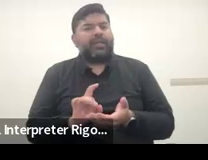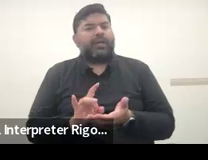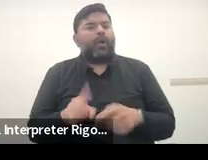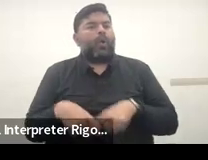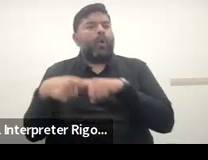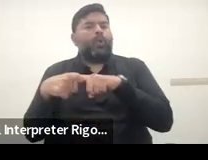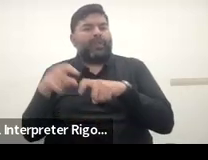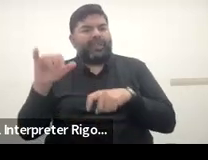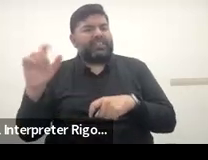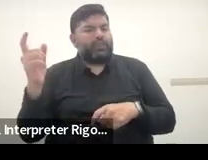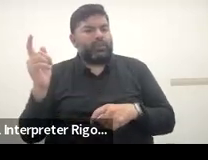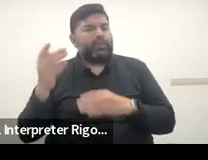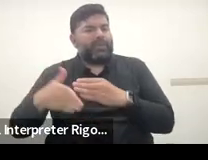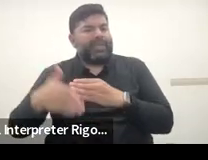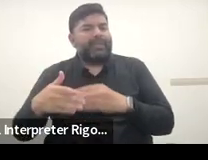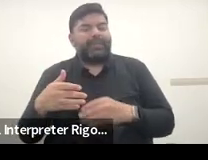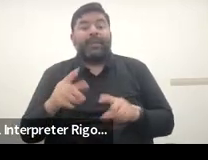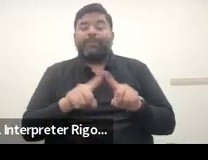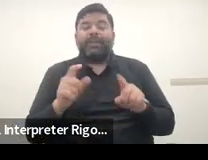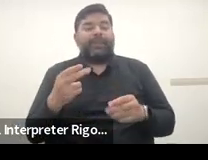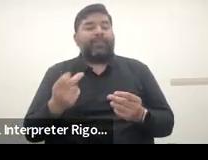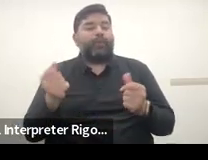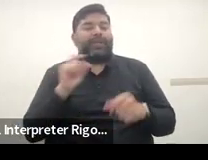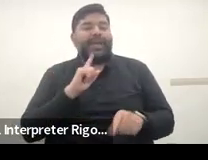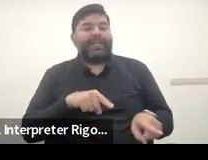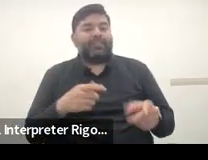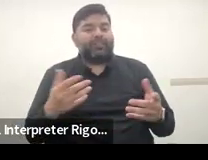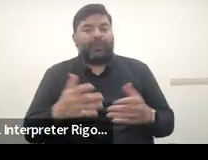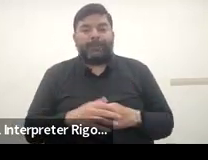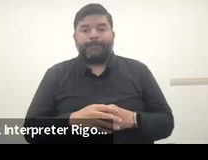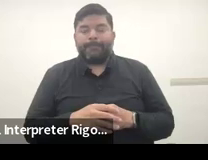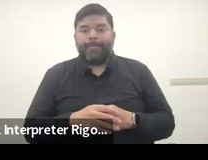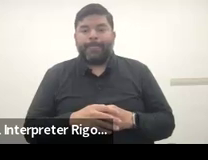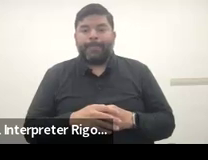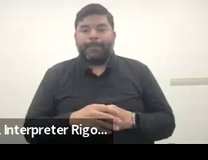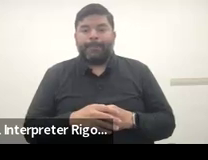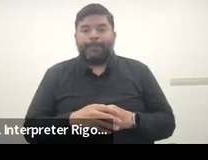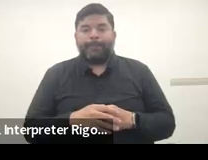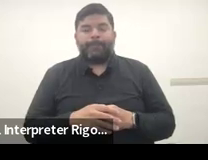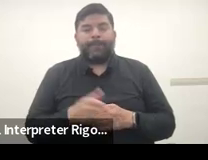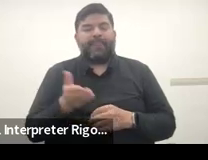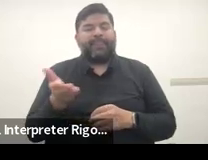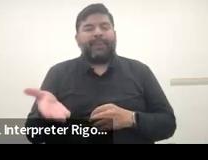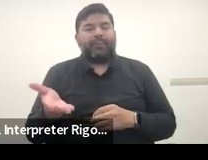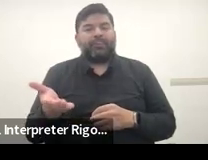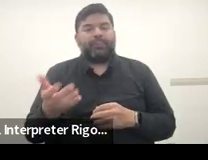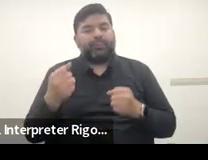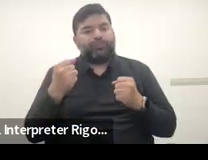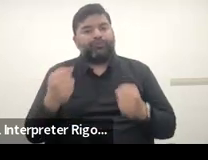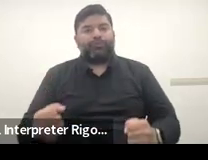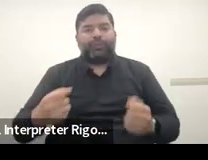come back to this question, but the quick answer is there is a rich debate in linguistics—sign